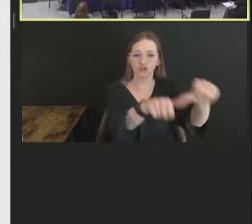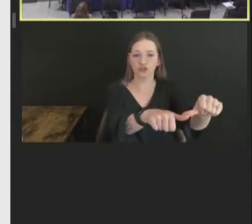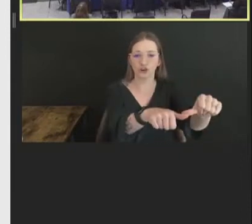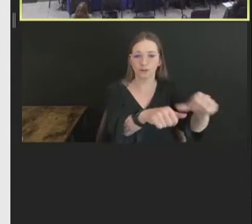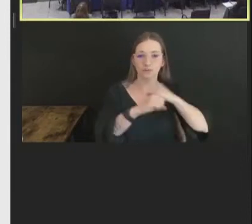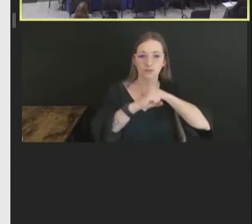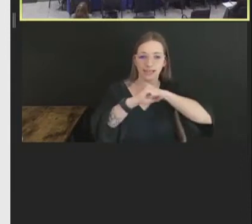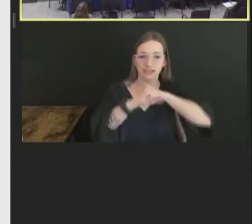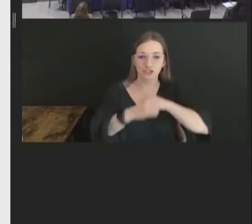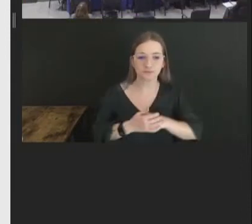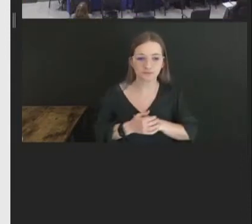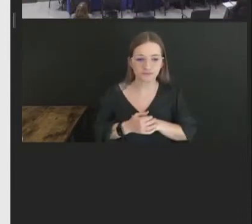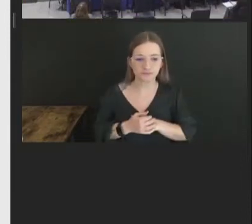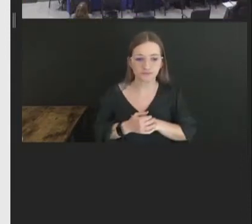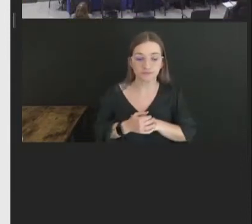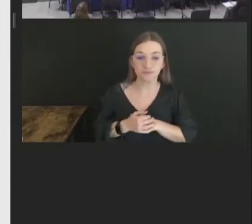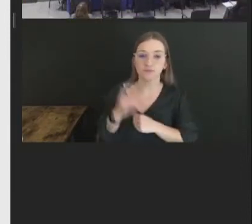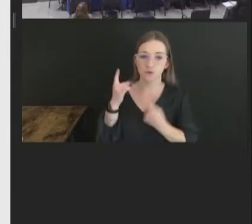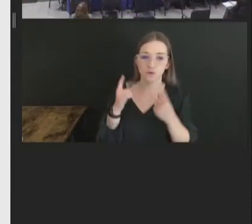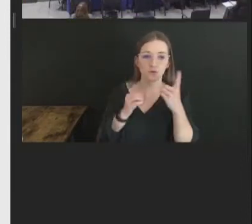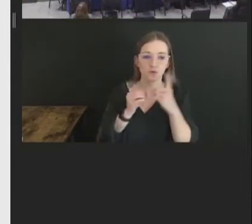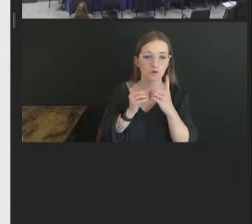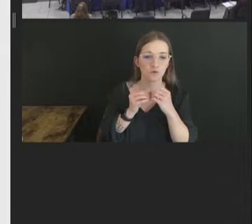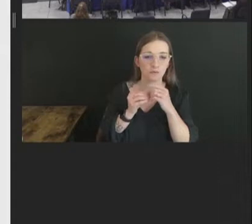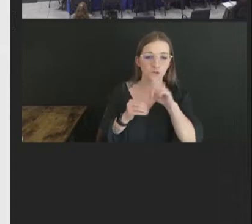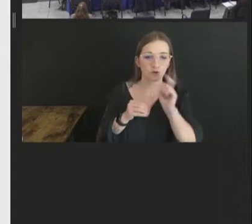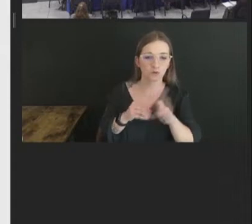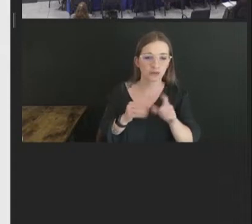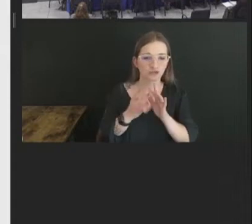Melody Butler: Yes. Thank you. Thank you very much for a very informative